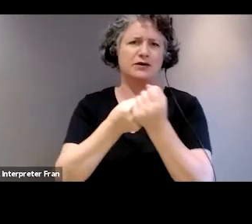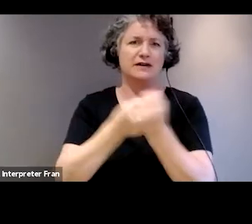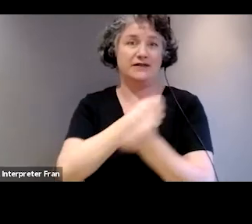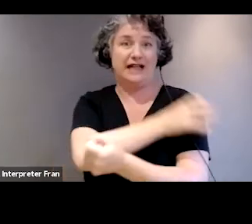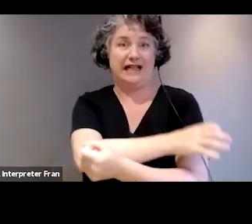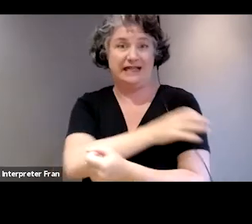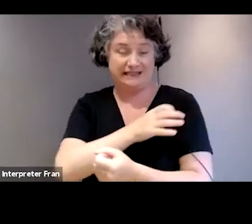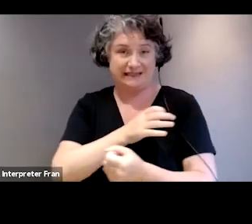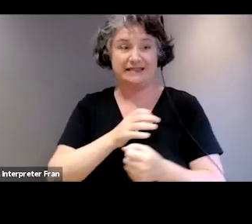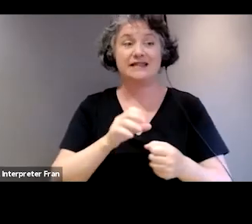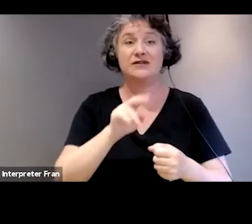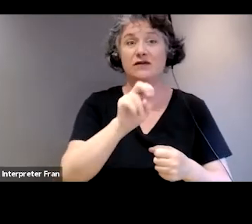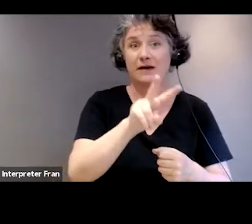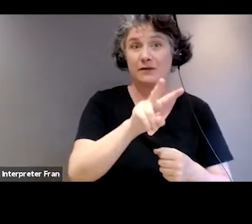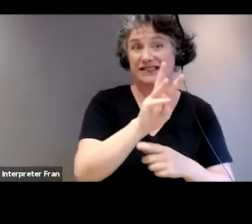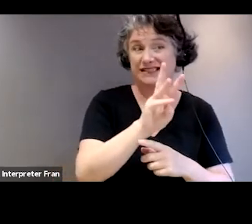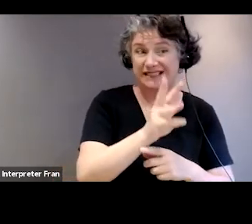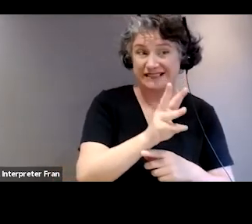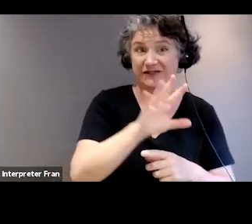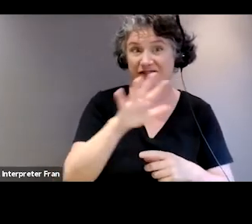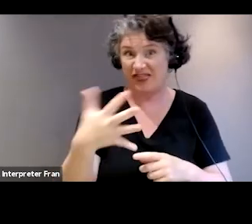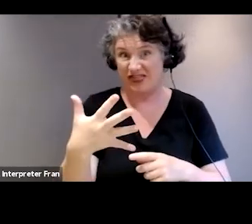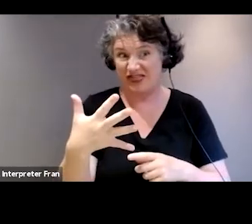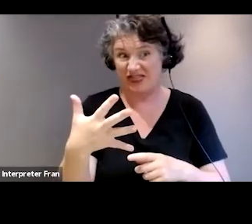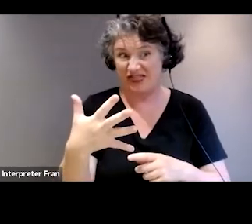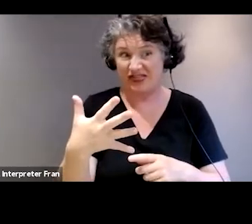talk or what does vaccination look like? Accessible vaccination in the context of